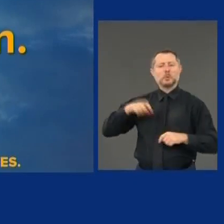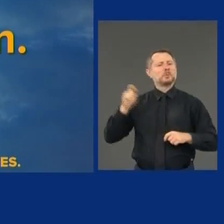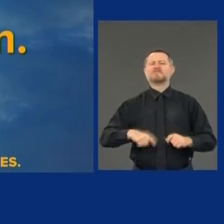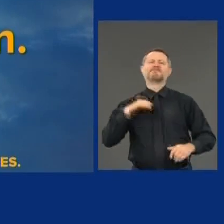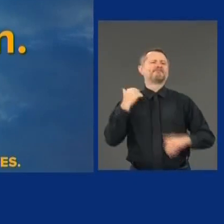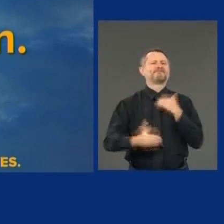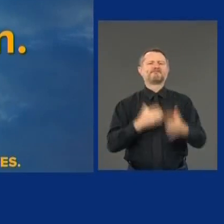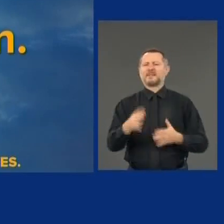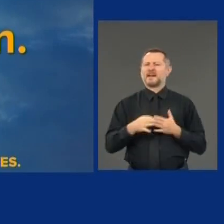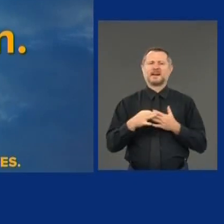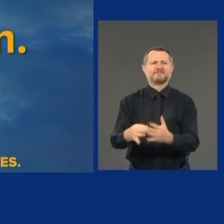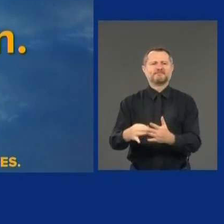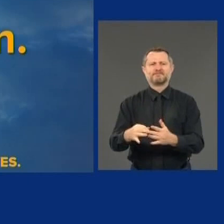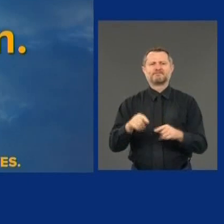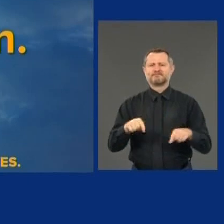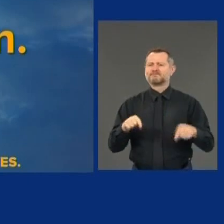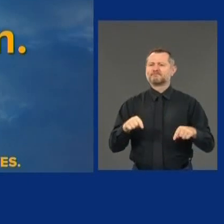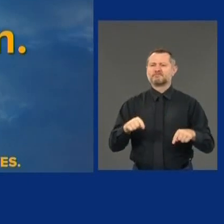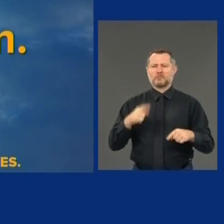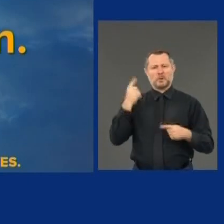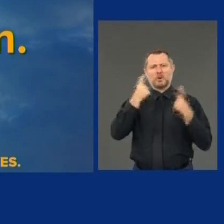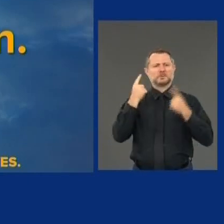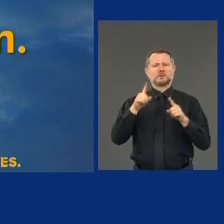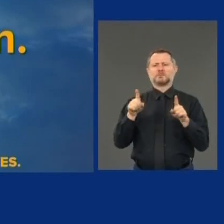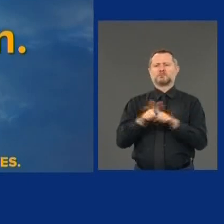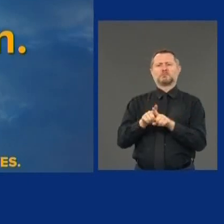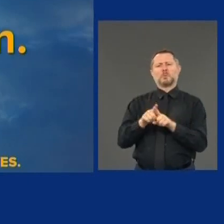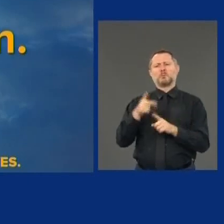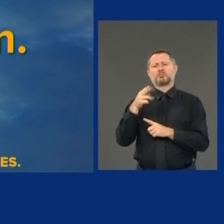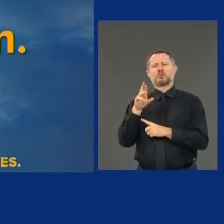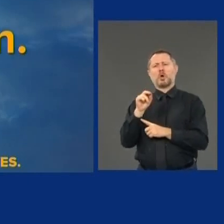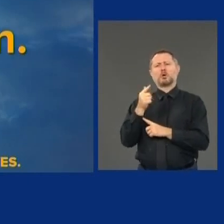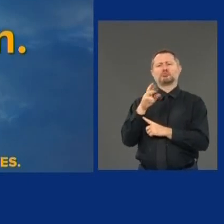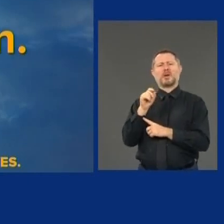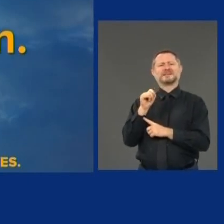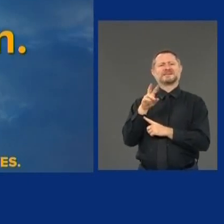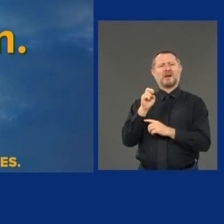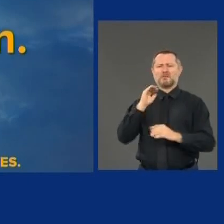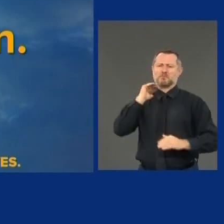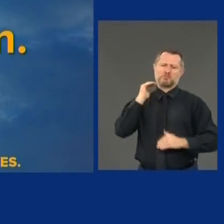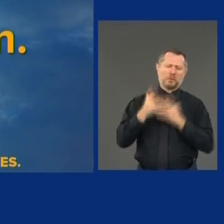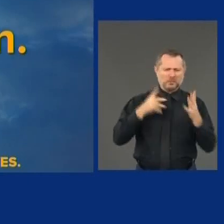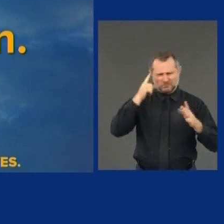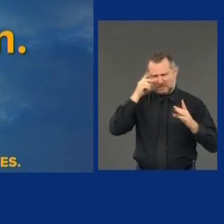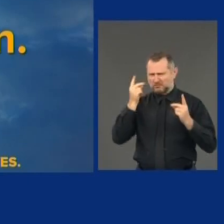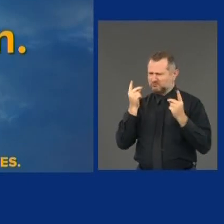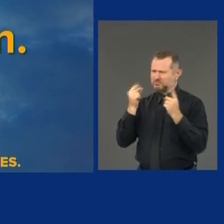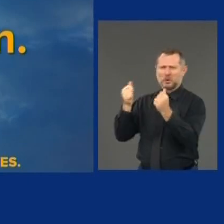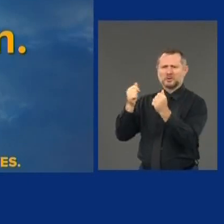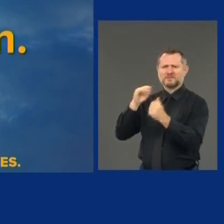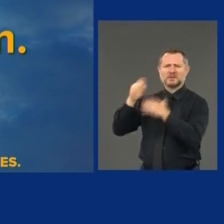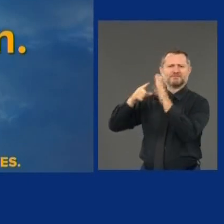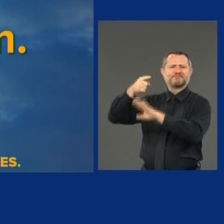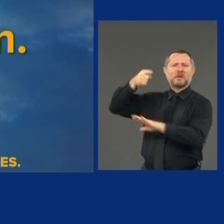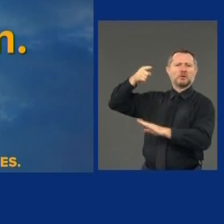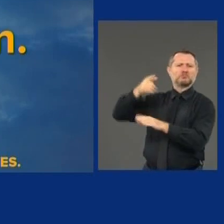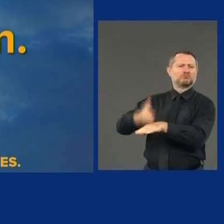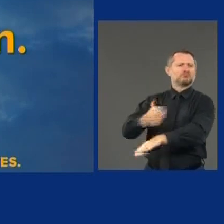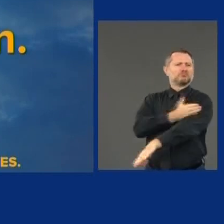NEW YORK GETS GOING. NEW YORK IS A PROGRESSIVE CAPITAL OF THE UNITED STATES. YOU LOOK BACK AT HISTORY.